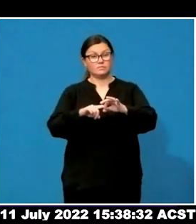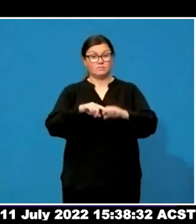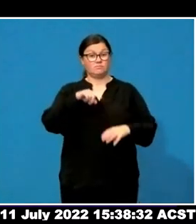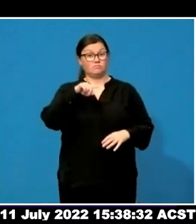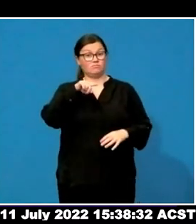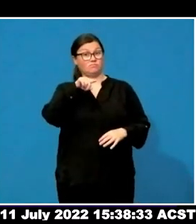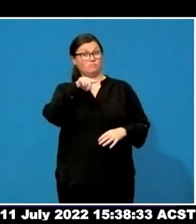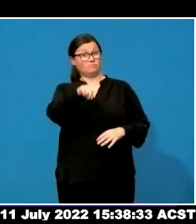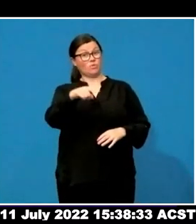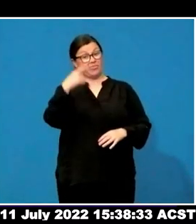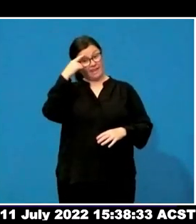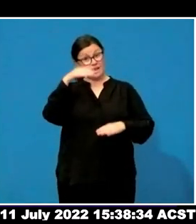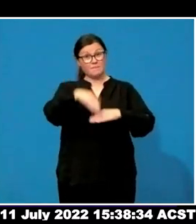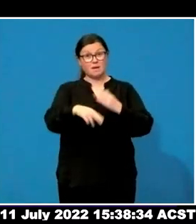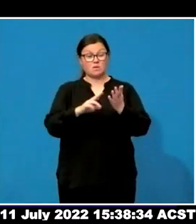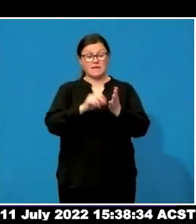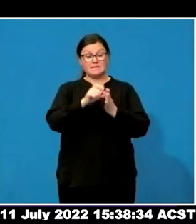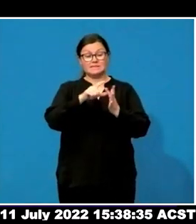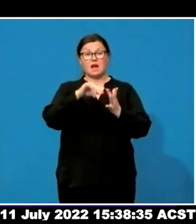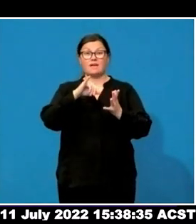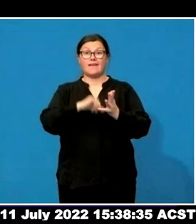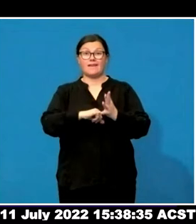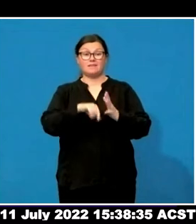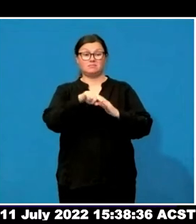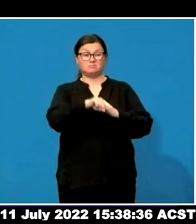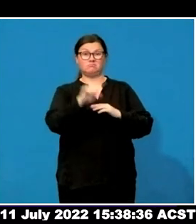appropriate for Deaf and hard of hearing First Nations people?